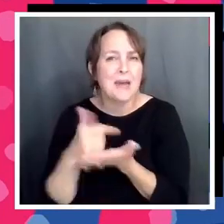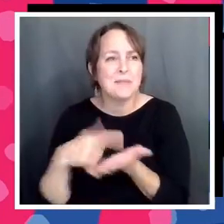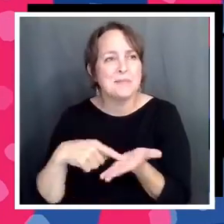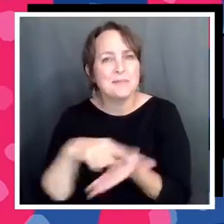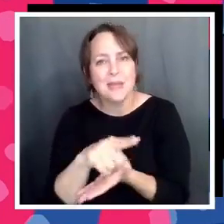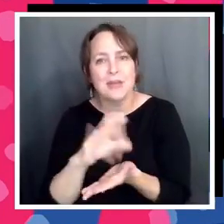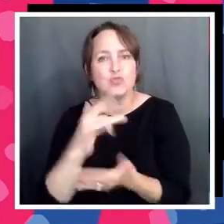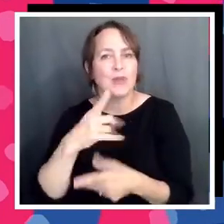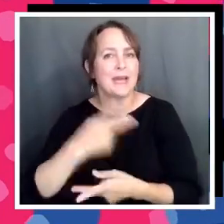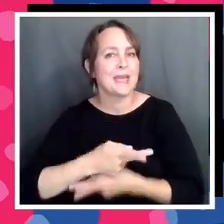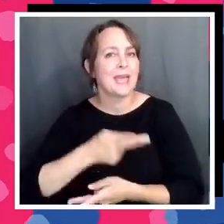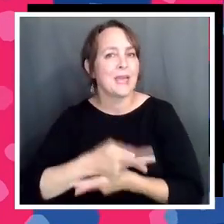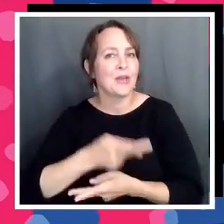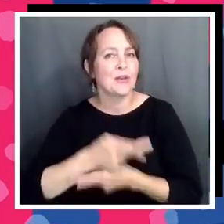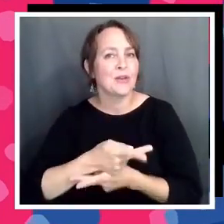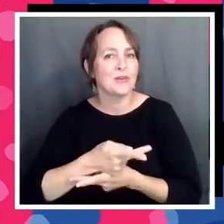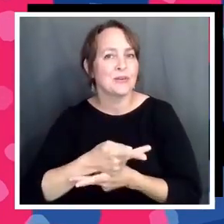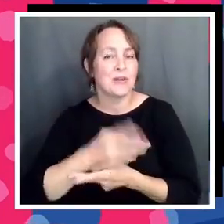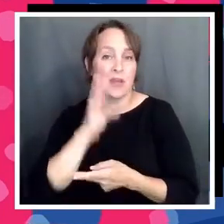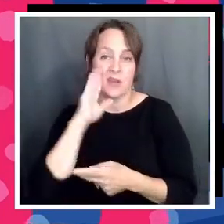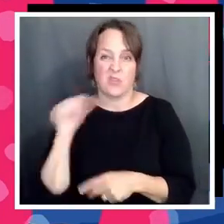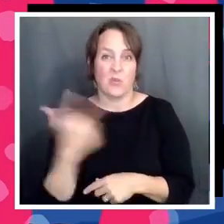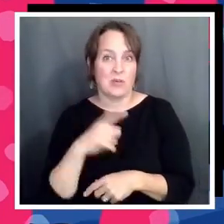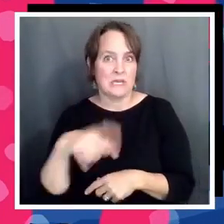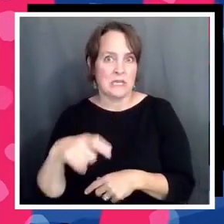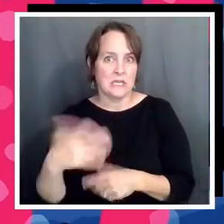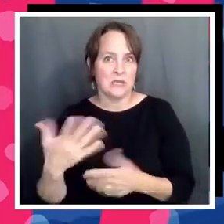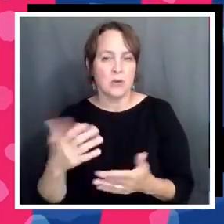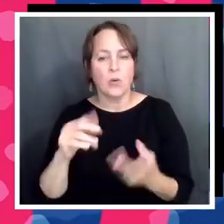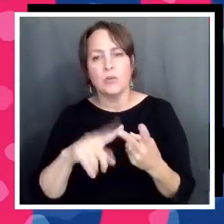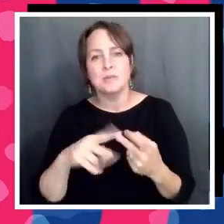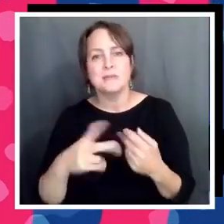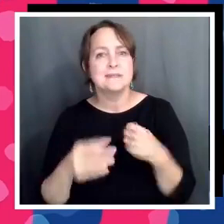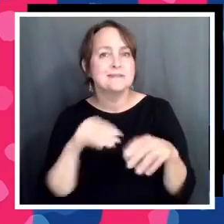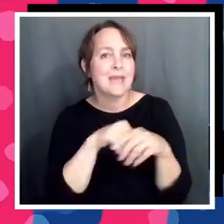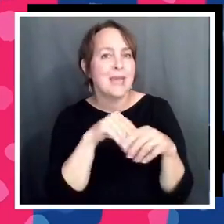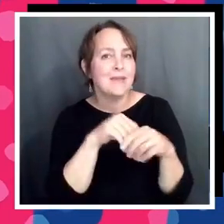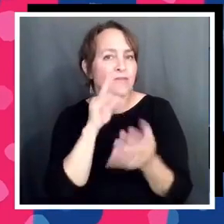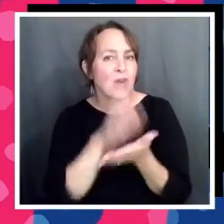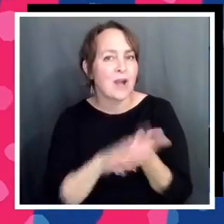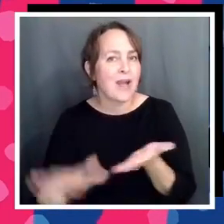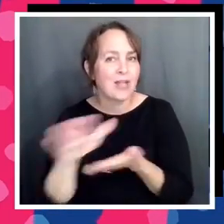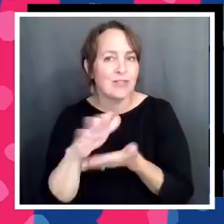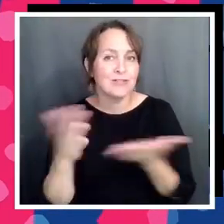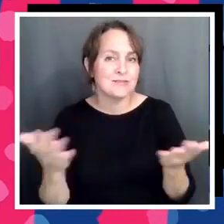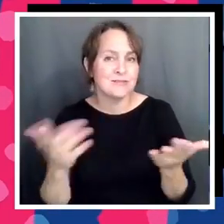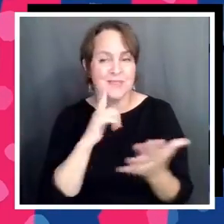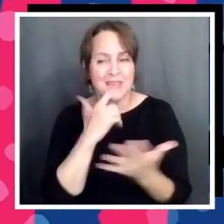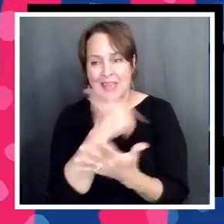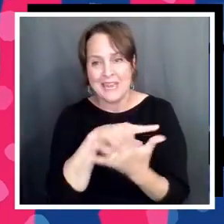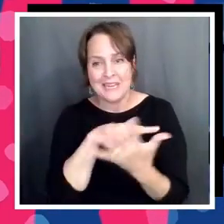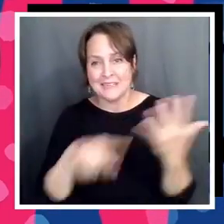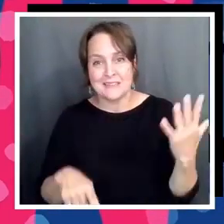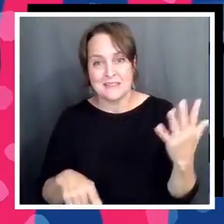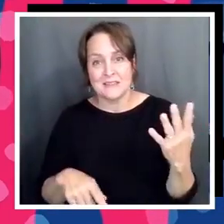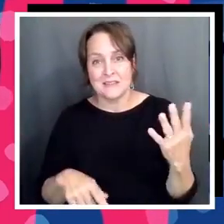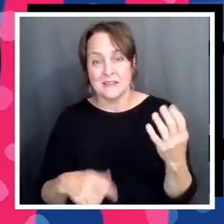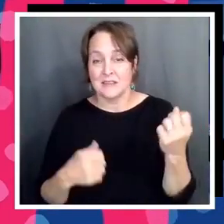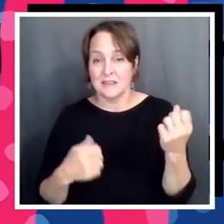BASIC NEEDS LIKE FOOD OR RENT